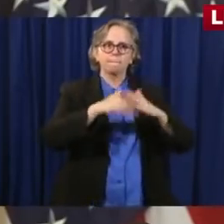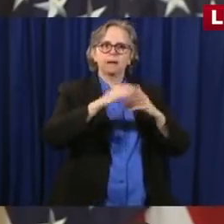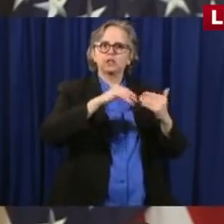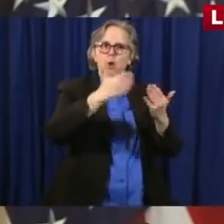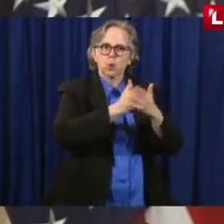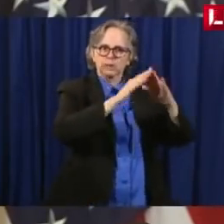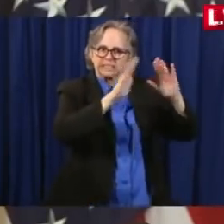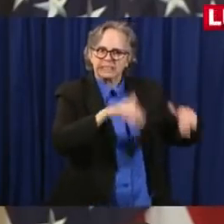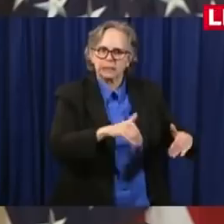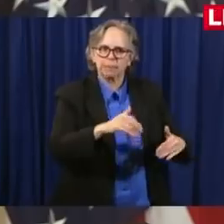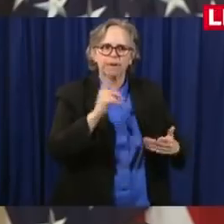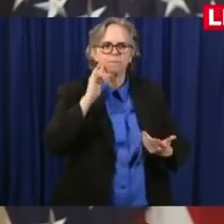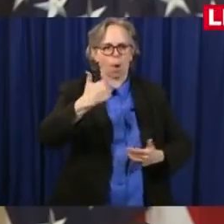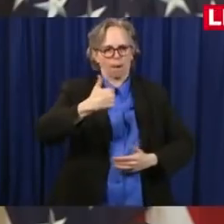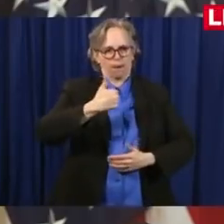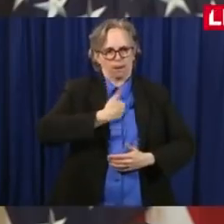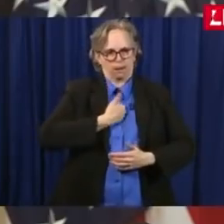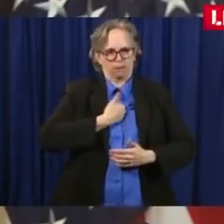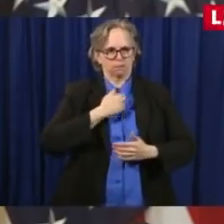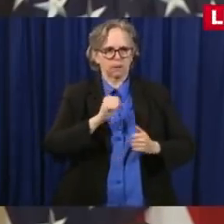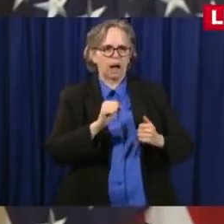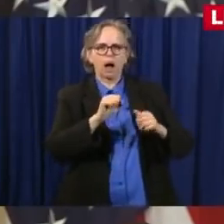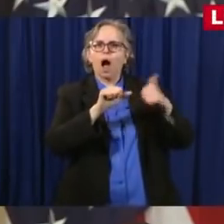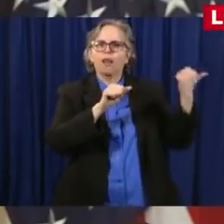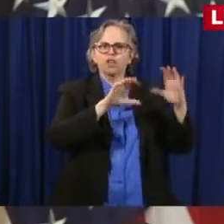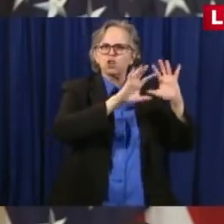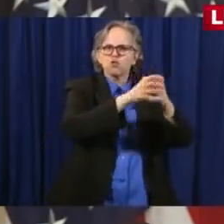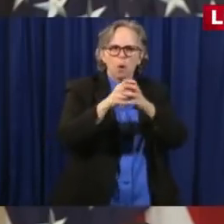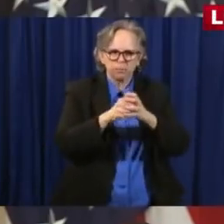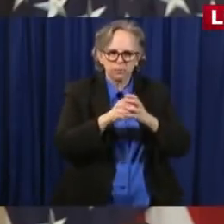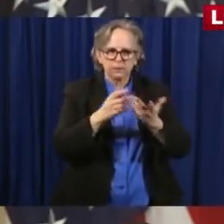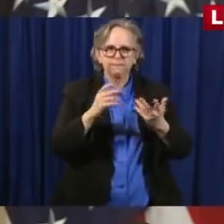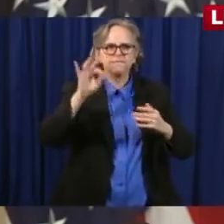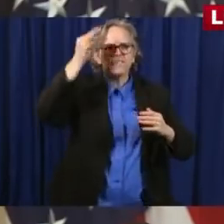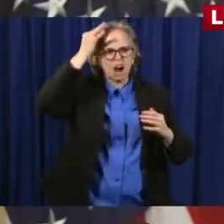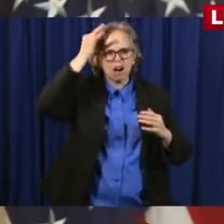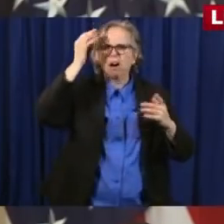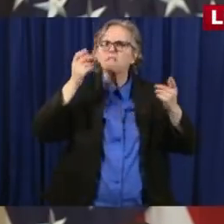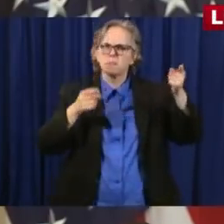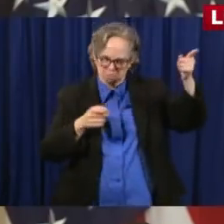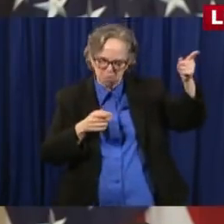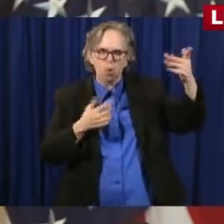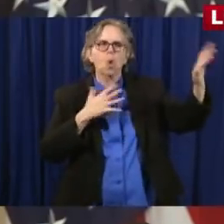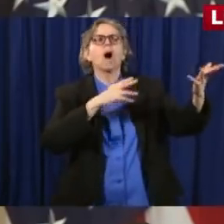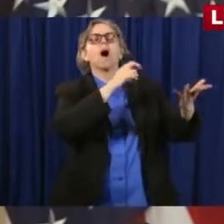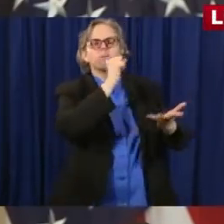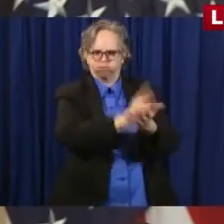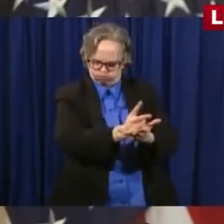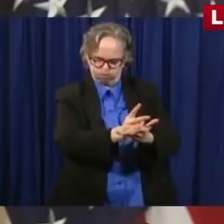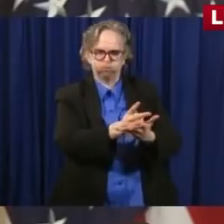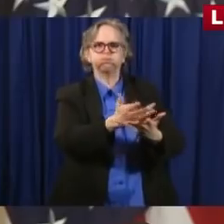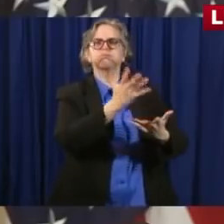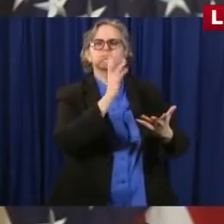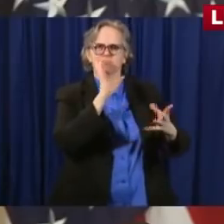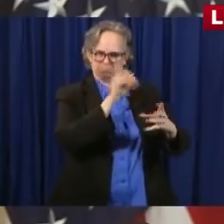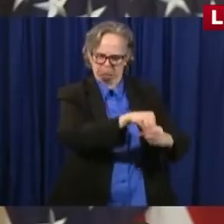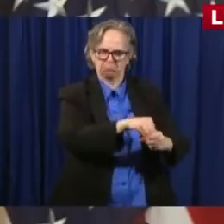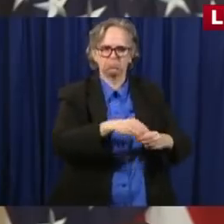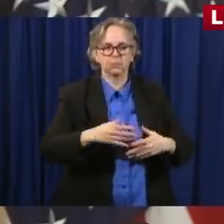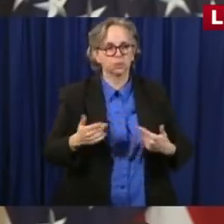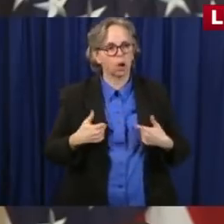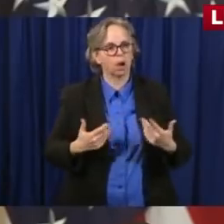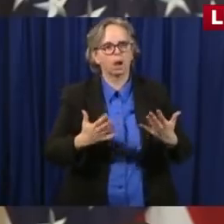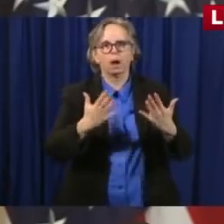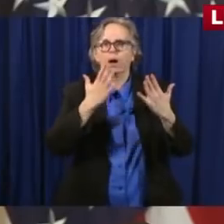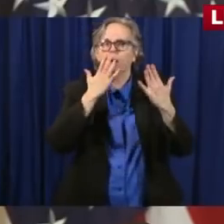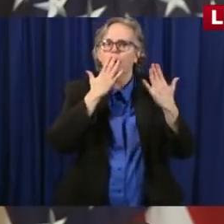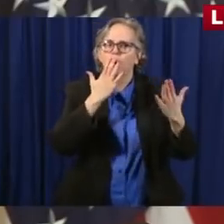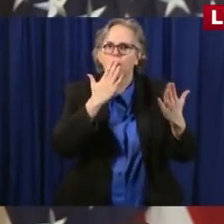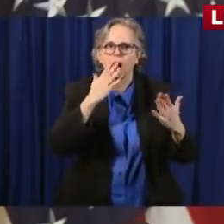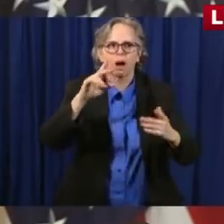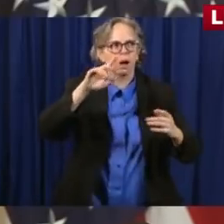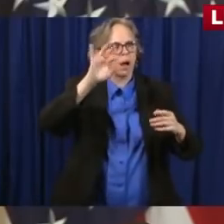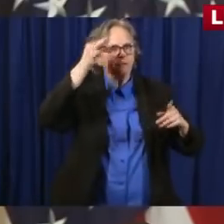OUR PLANNING IS MOVING RAPIDLY TO BUILD A NEW SYSTEM FOR SELF-EMPLOYED CLAIMANTS AND OTHER GROUPS FEDERAL GOVERNMENT HAS GRANTED EXPANDED ELIGIBILITY.